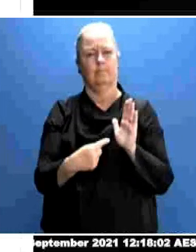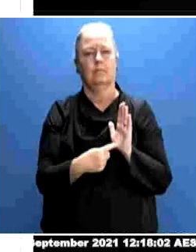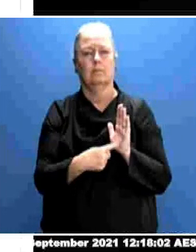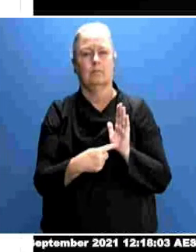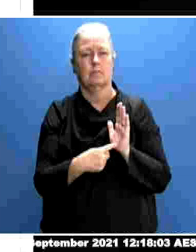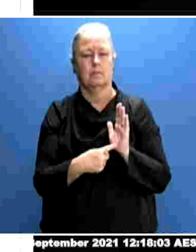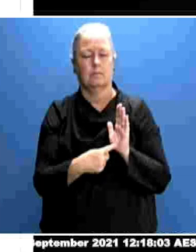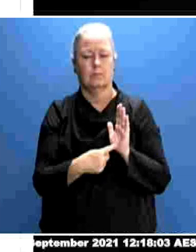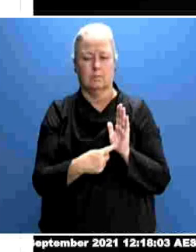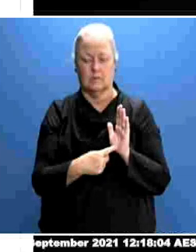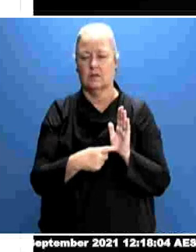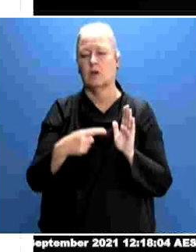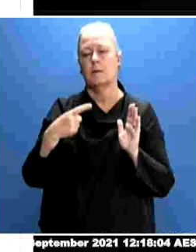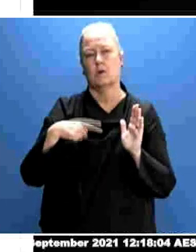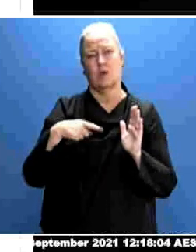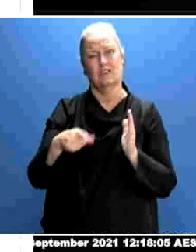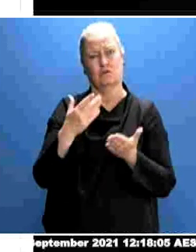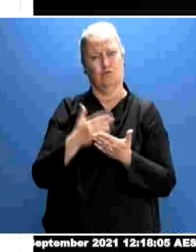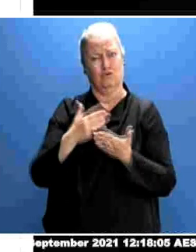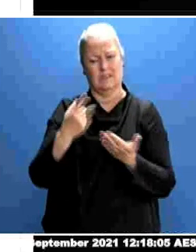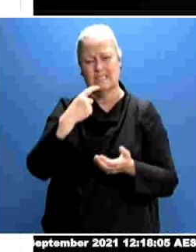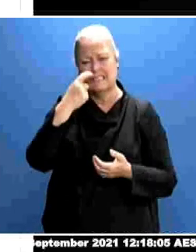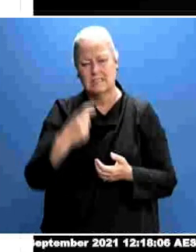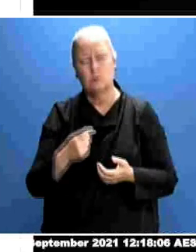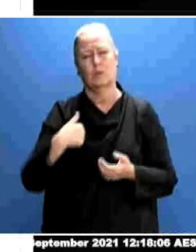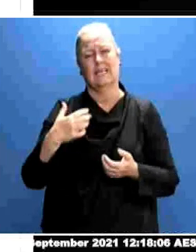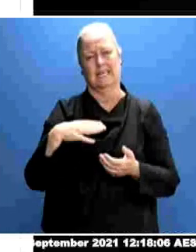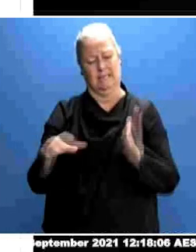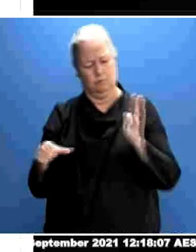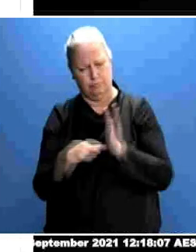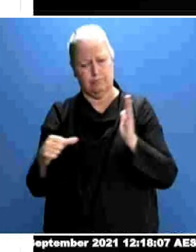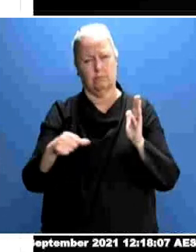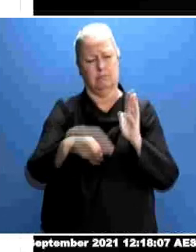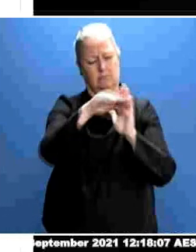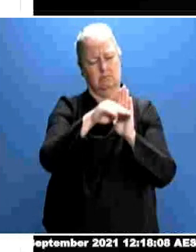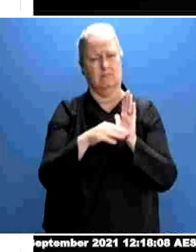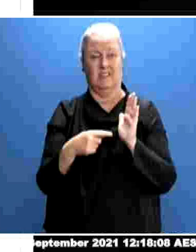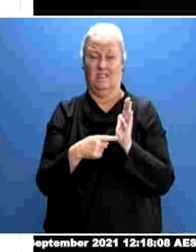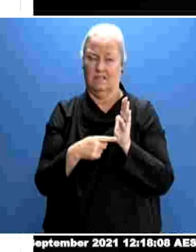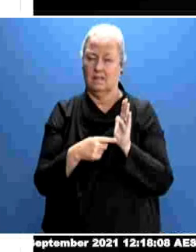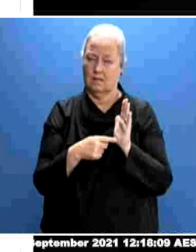because it's a serious matter. It's a serious situation particularly when we're talking in the context